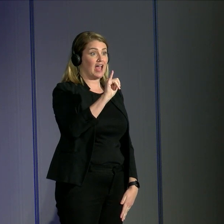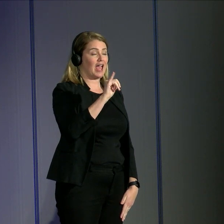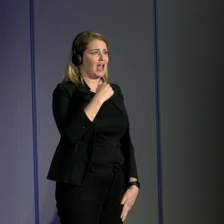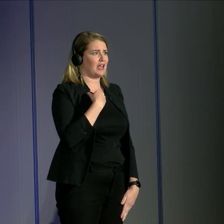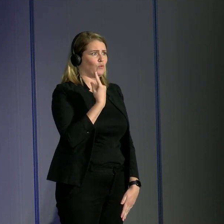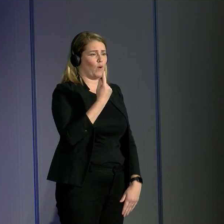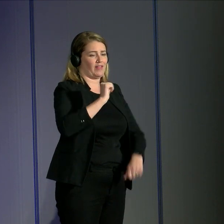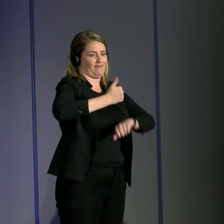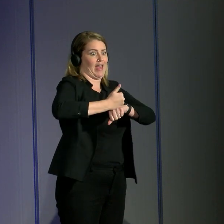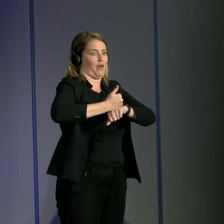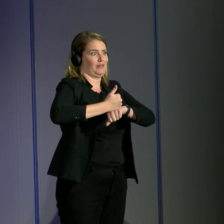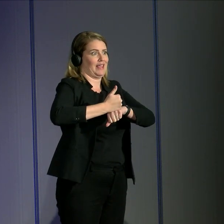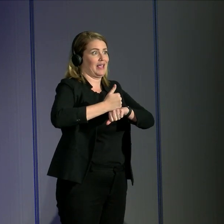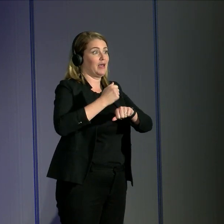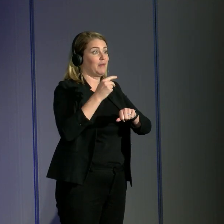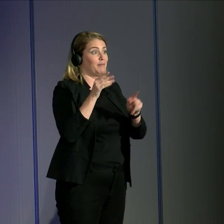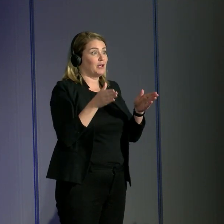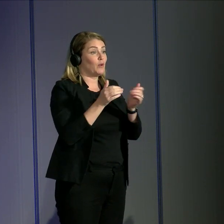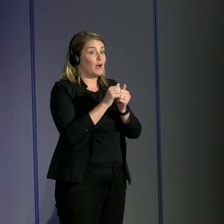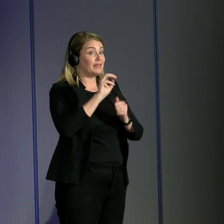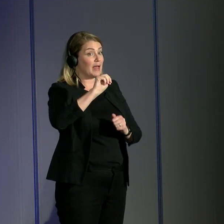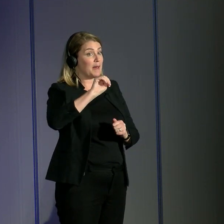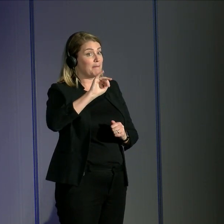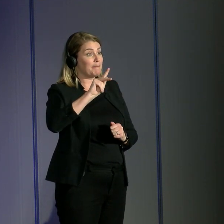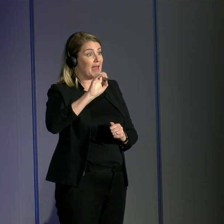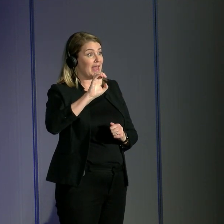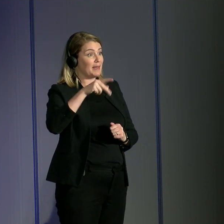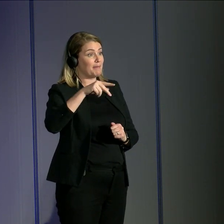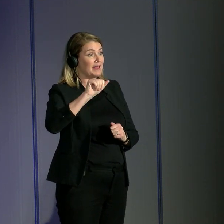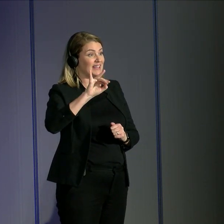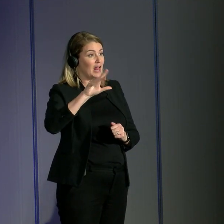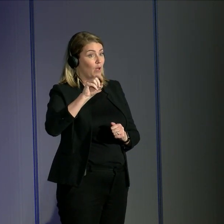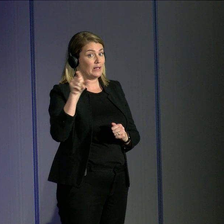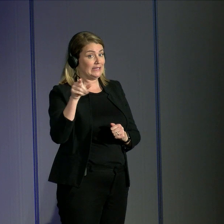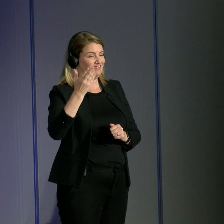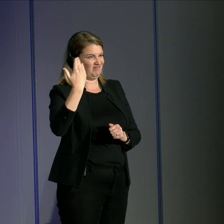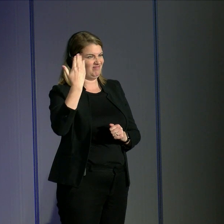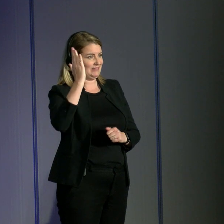finders are Mike Paciello.